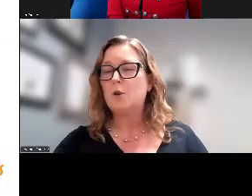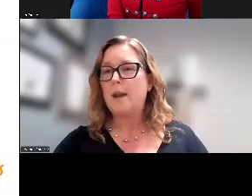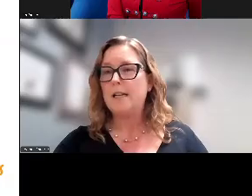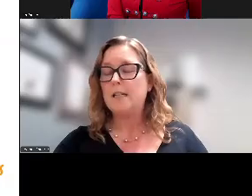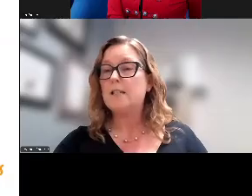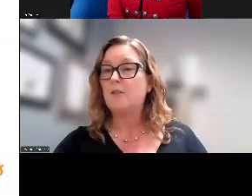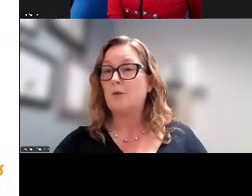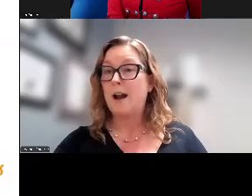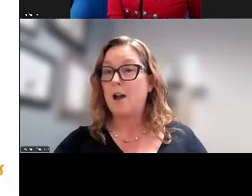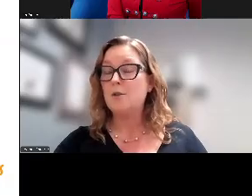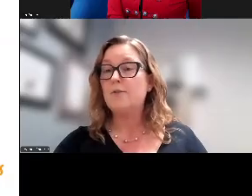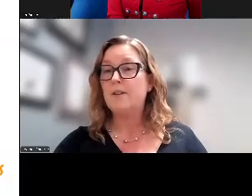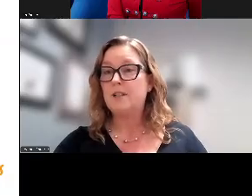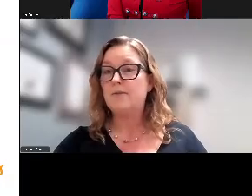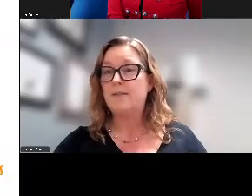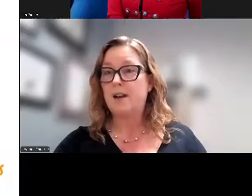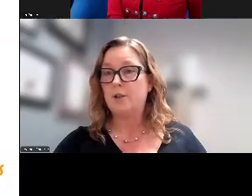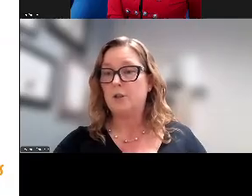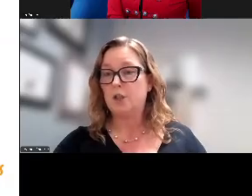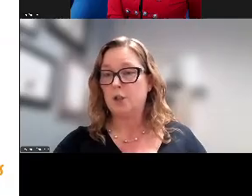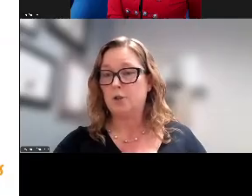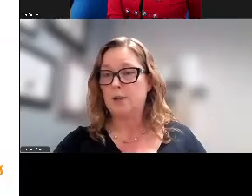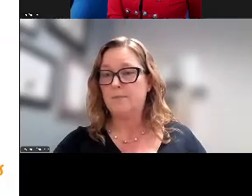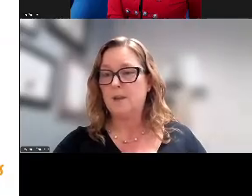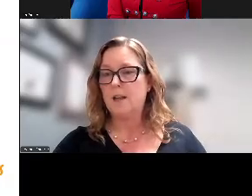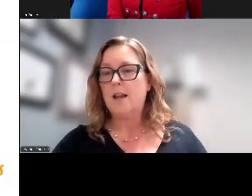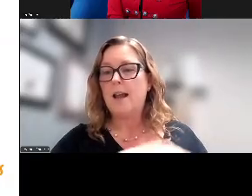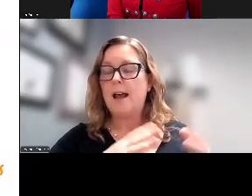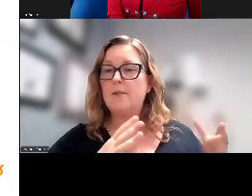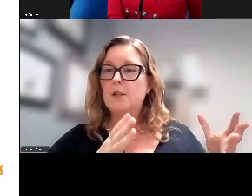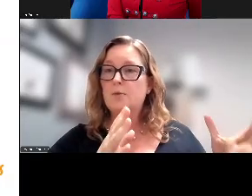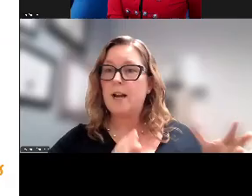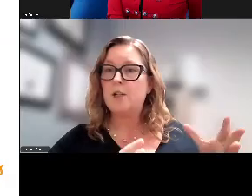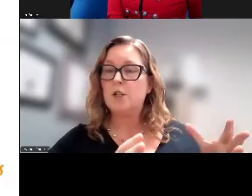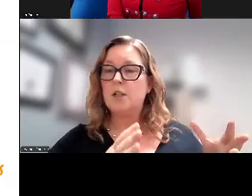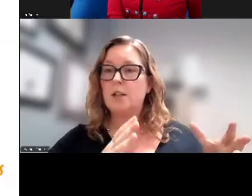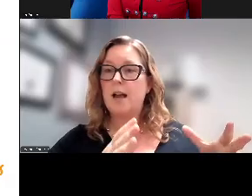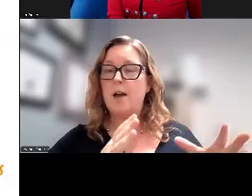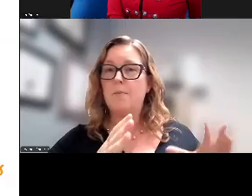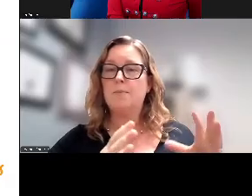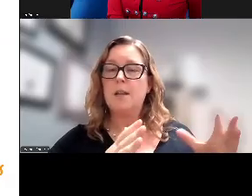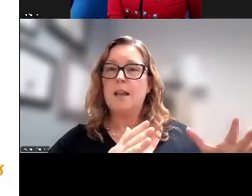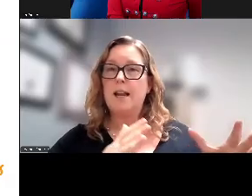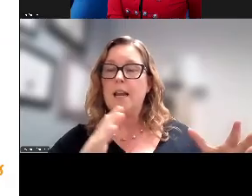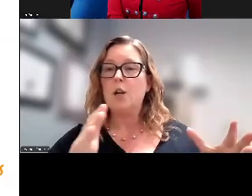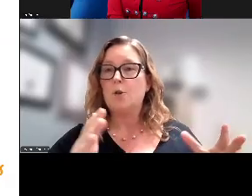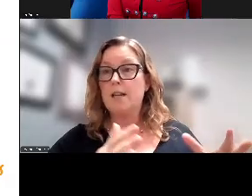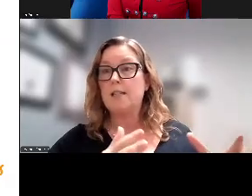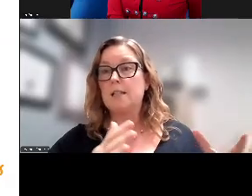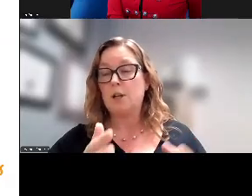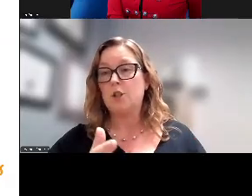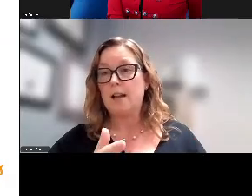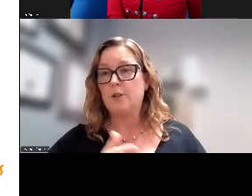there's a wait list of around 5,500 children. And this range um it increased especially